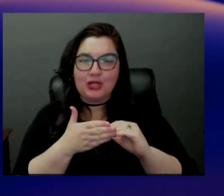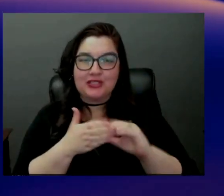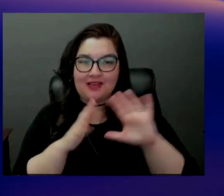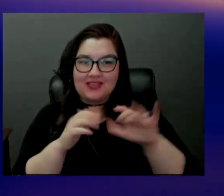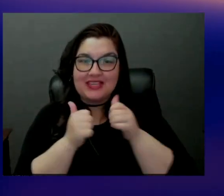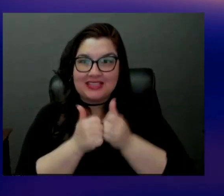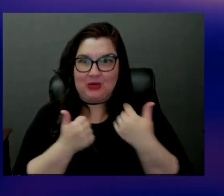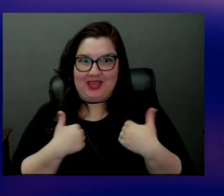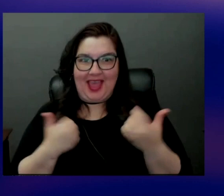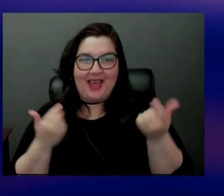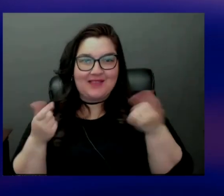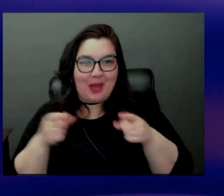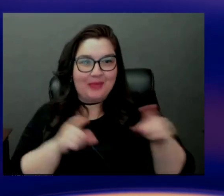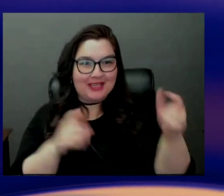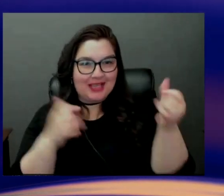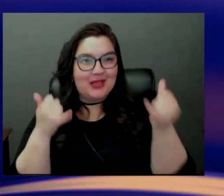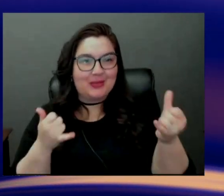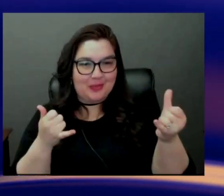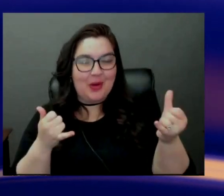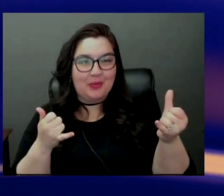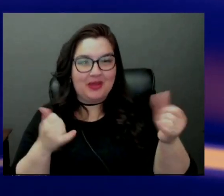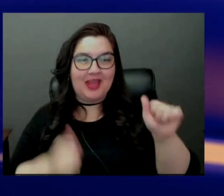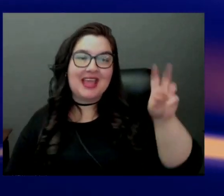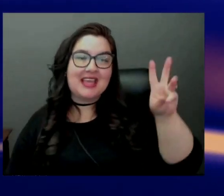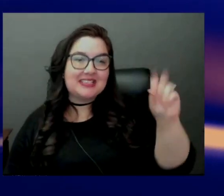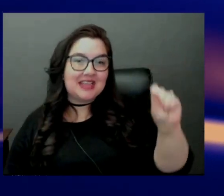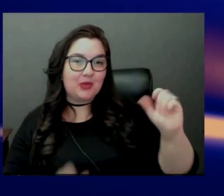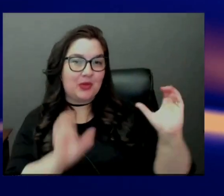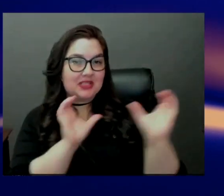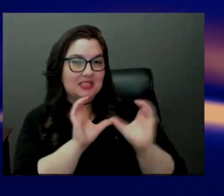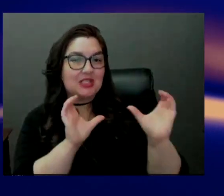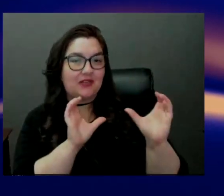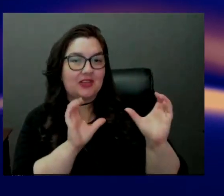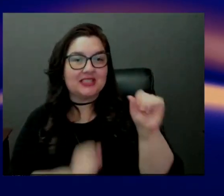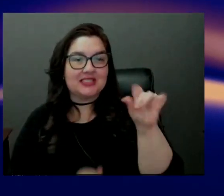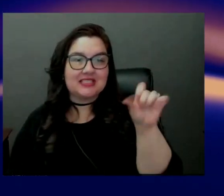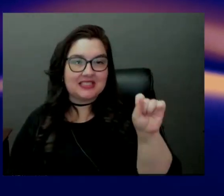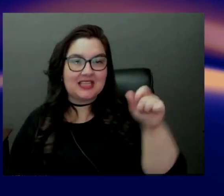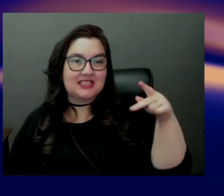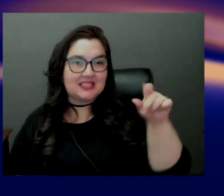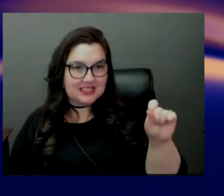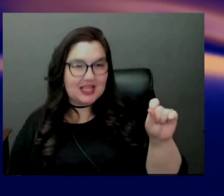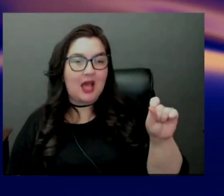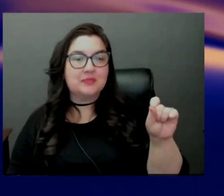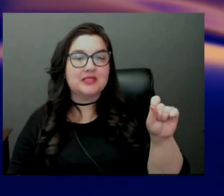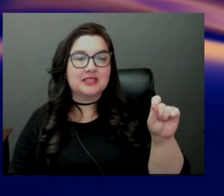We also have our AWS certified SysOps Administrator associate page,